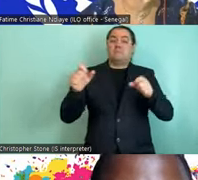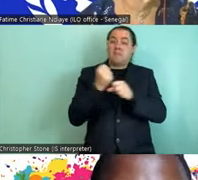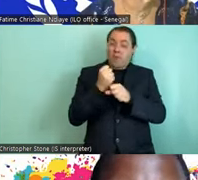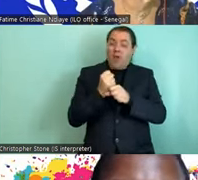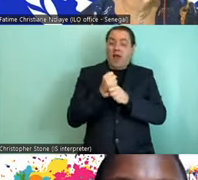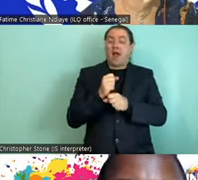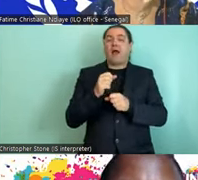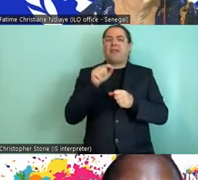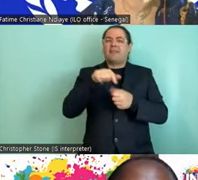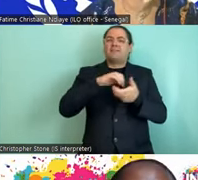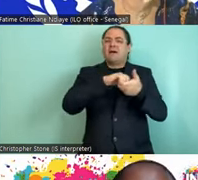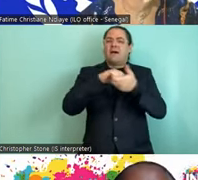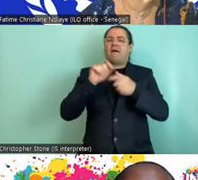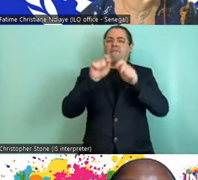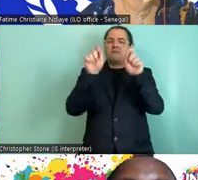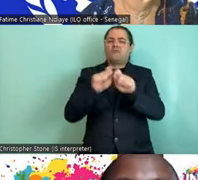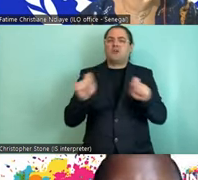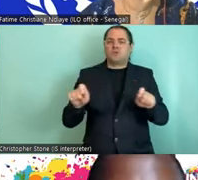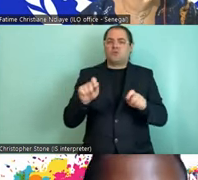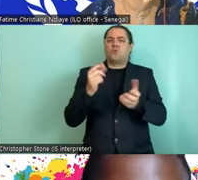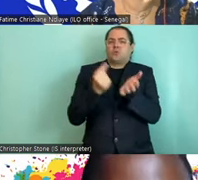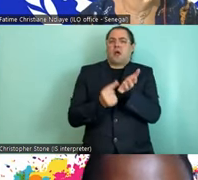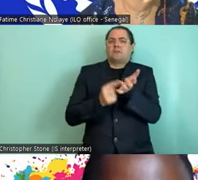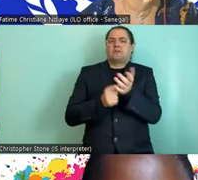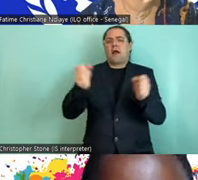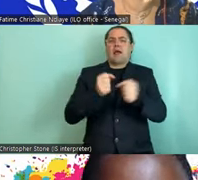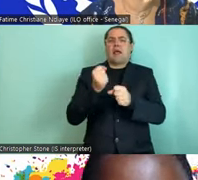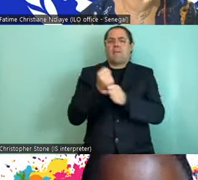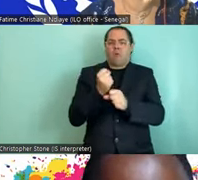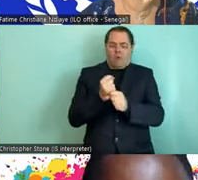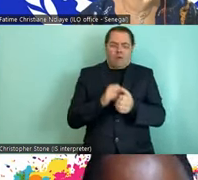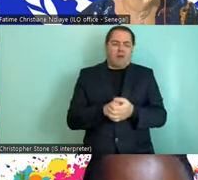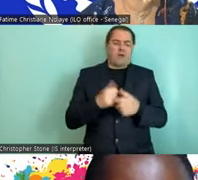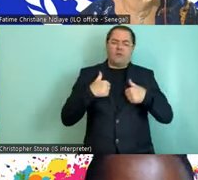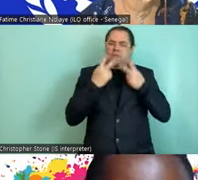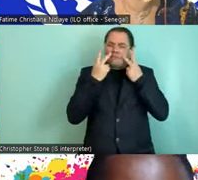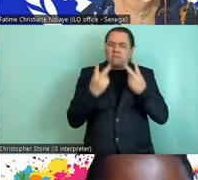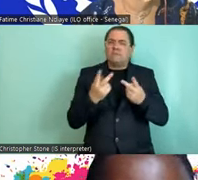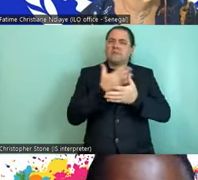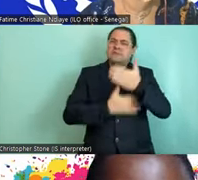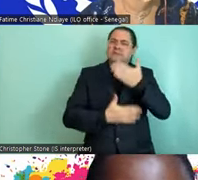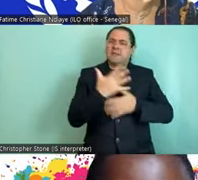10:40:40 And one of the key components was around our walk.